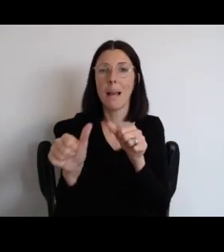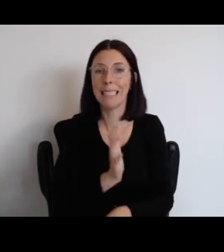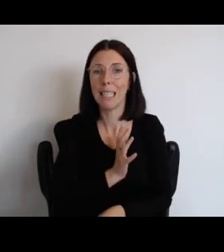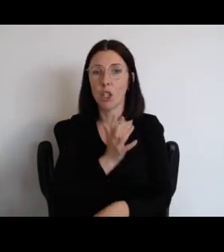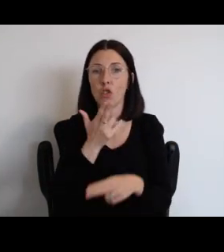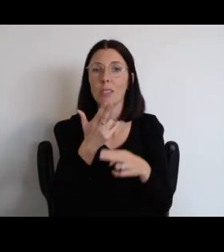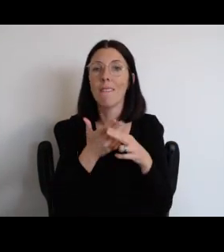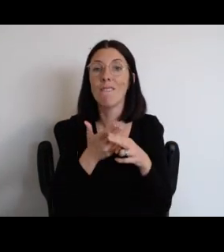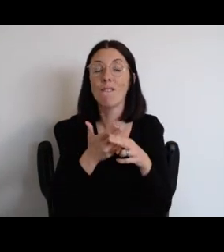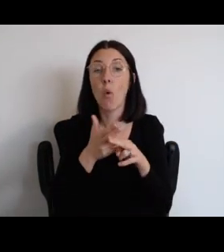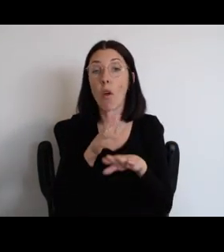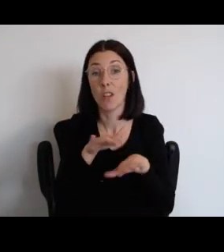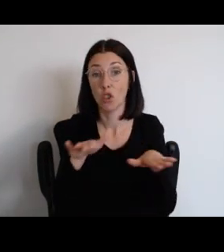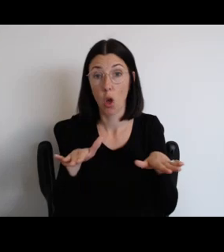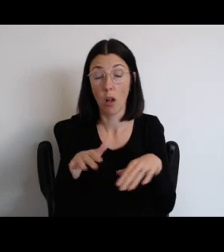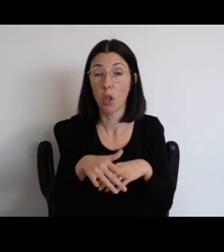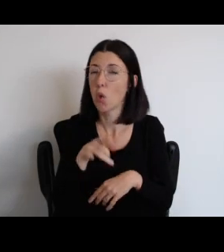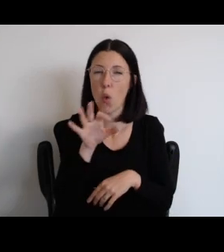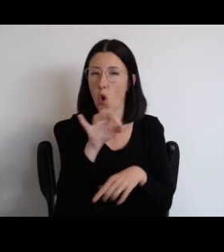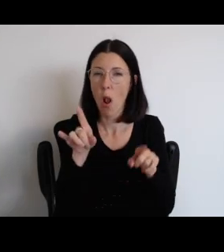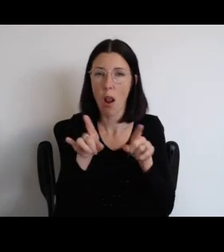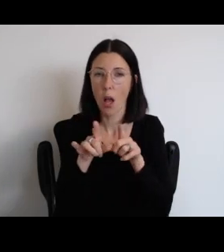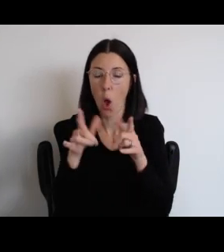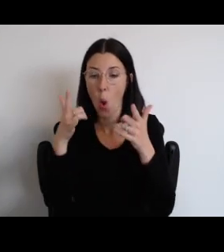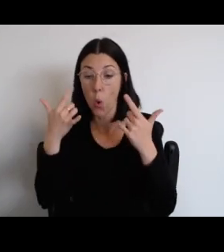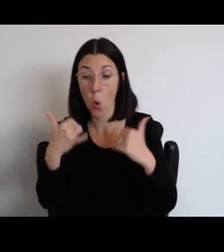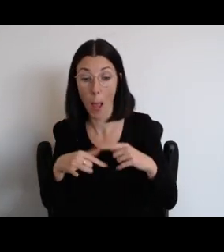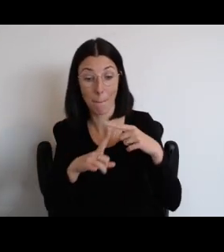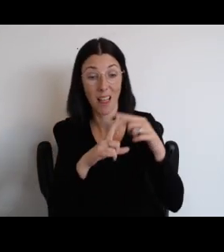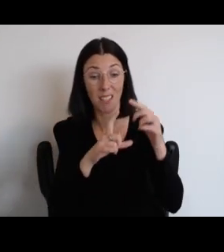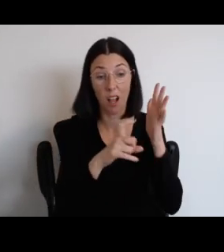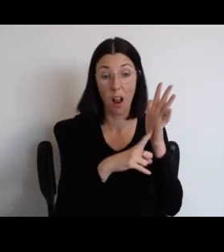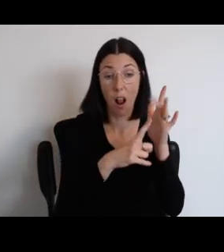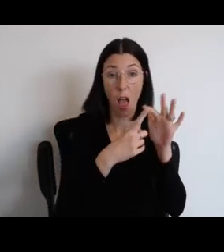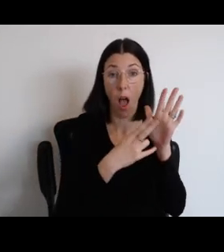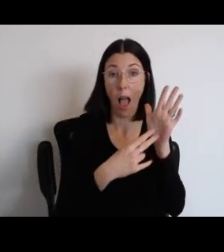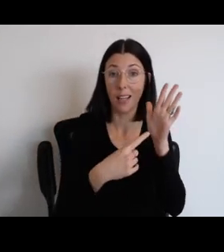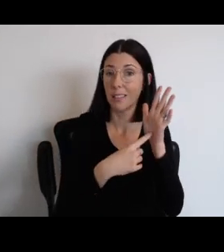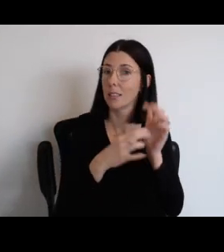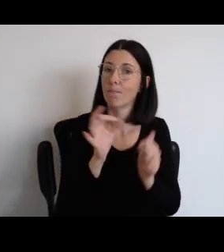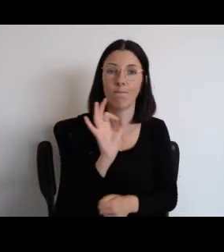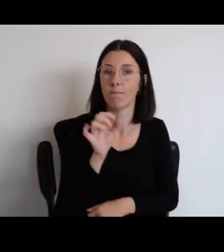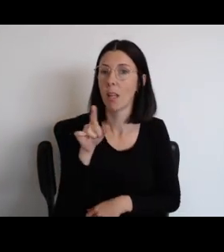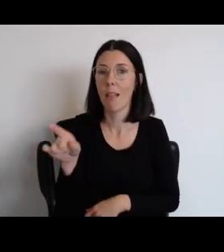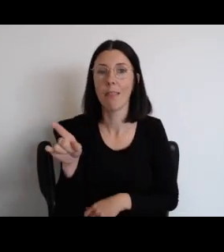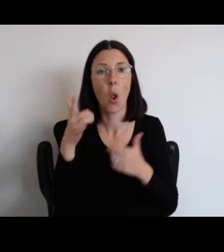lawyer relationship it is um a best interest representative for the child in the family